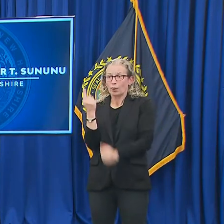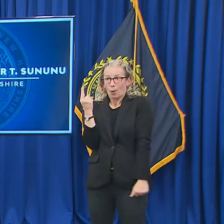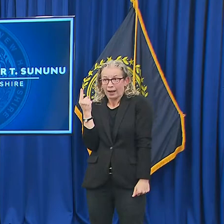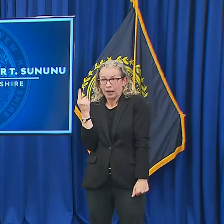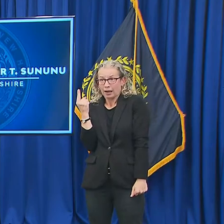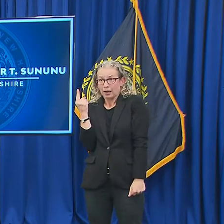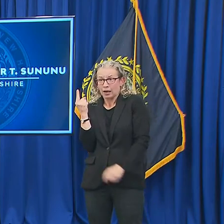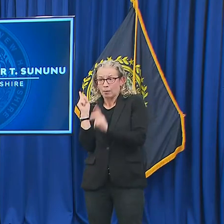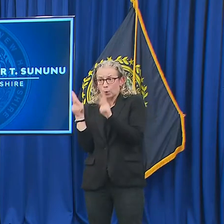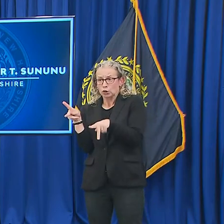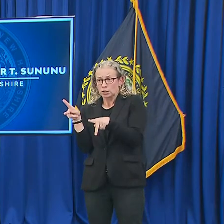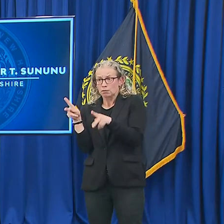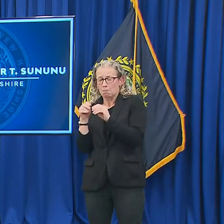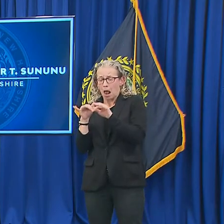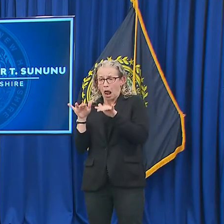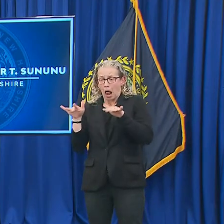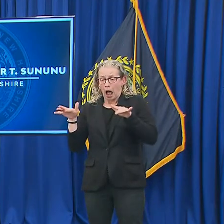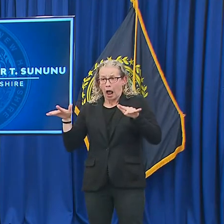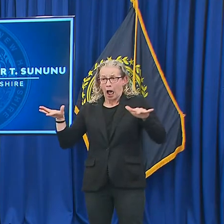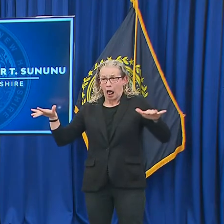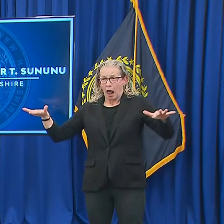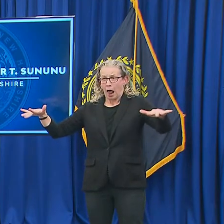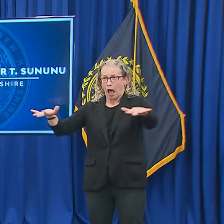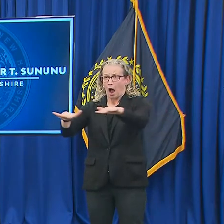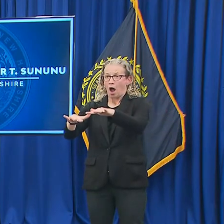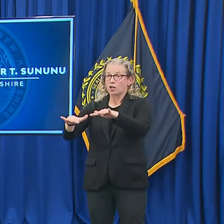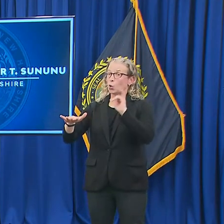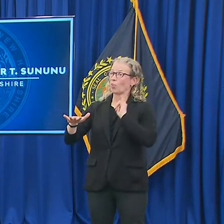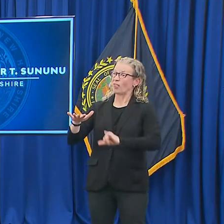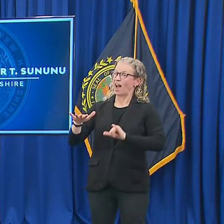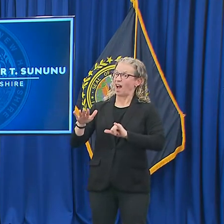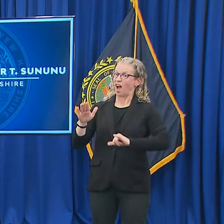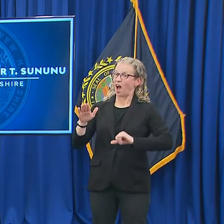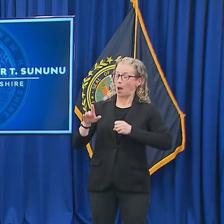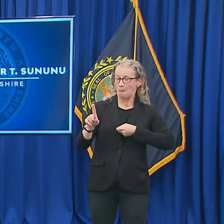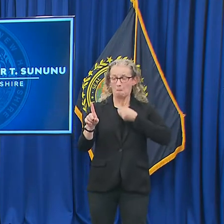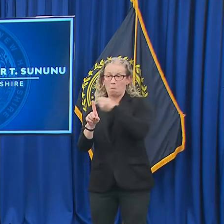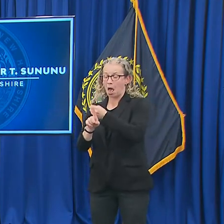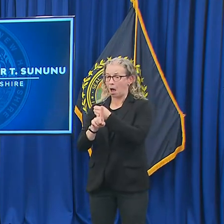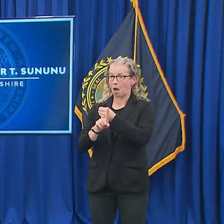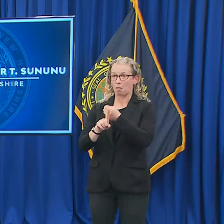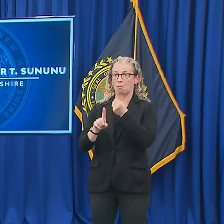solution that is virtually never the answer and I if I haven't been strenuous enough